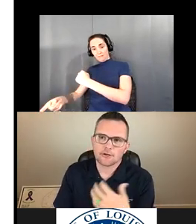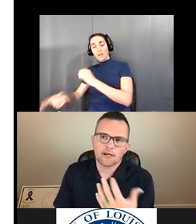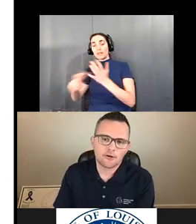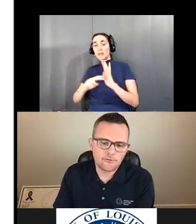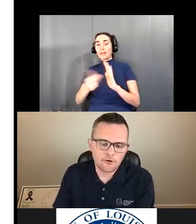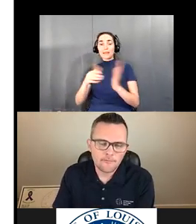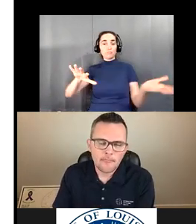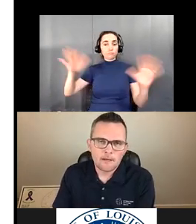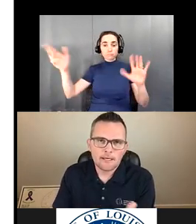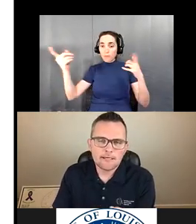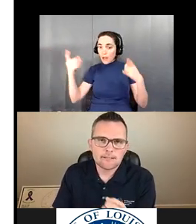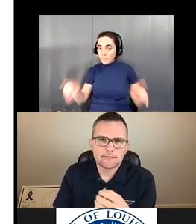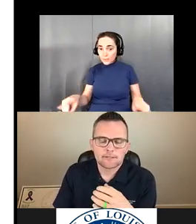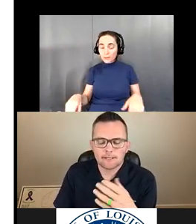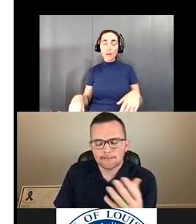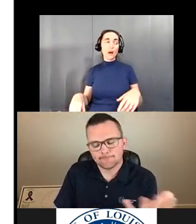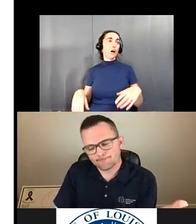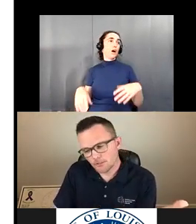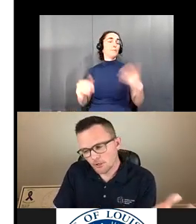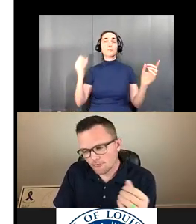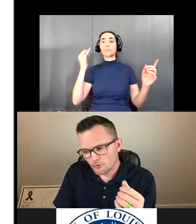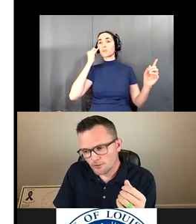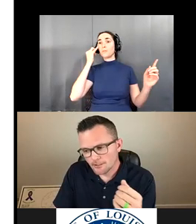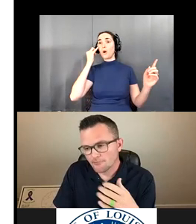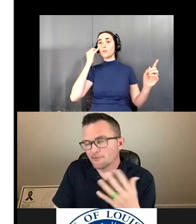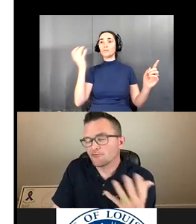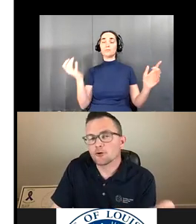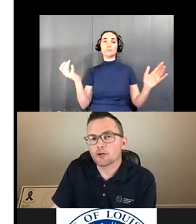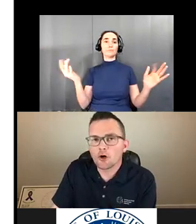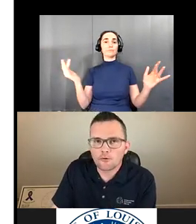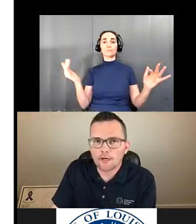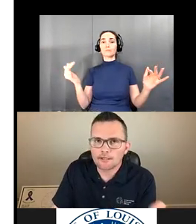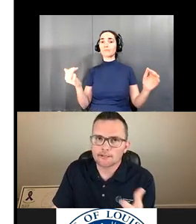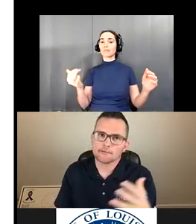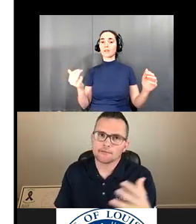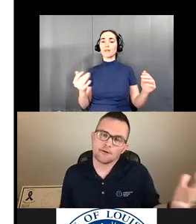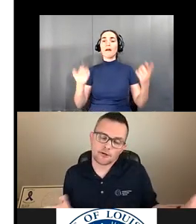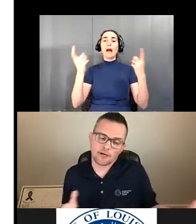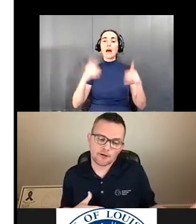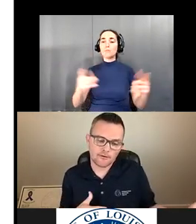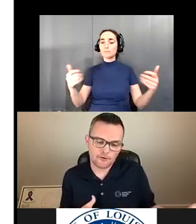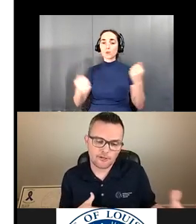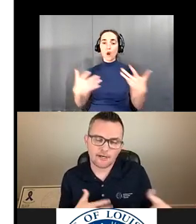a caregiver is, you know, unfortunately if you're in a car wreck and your caregiver cannot